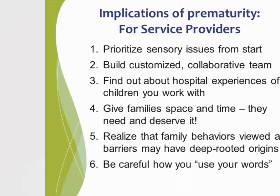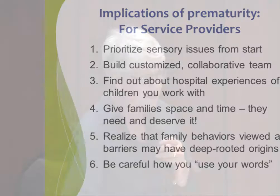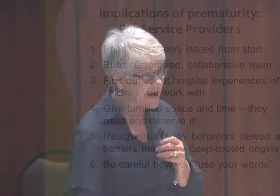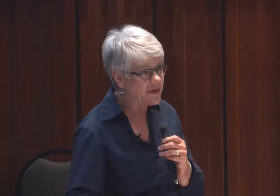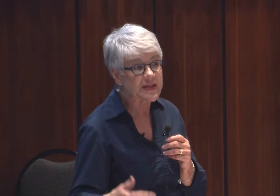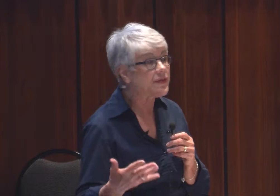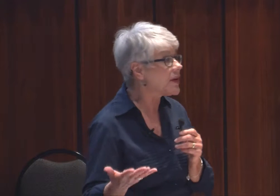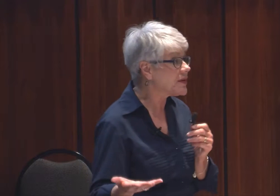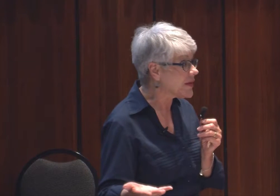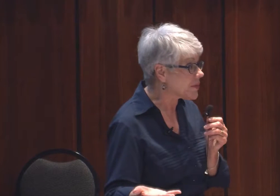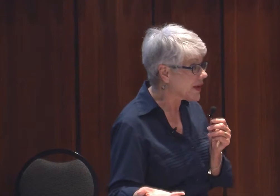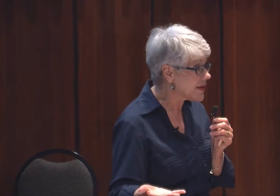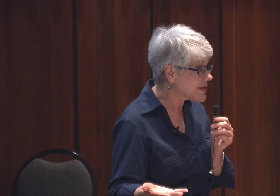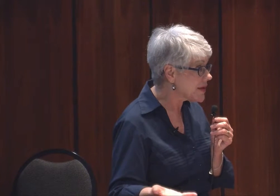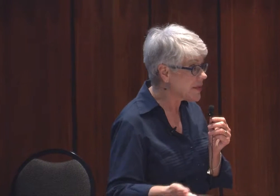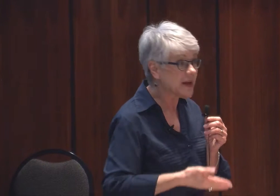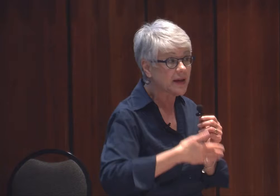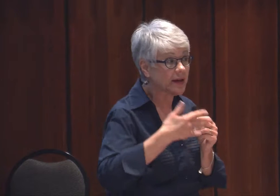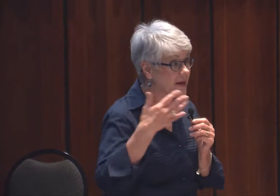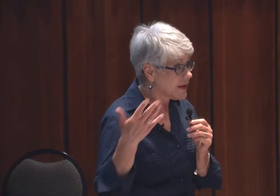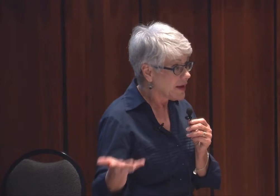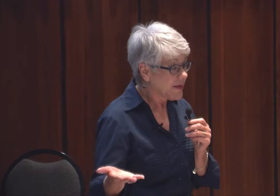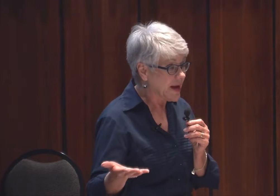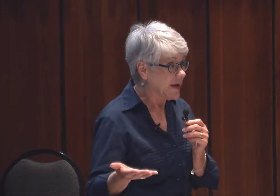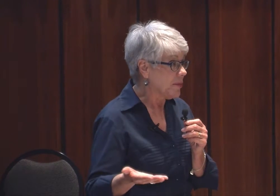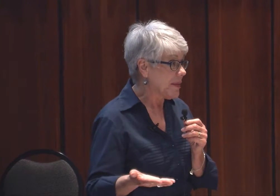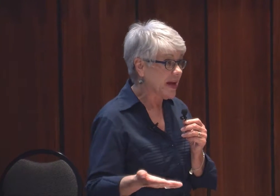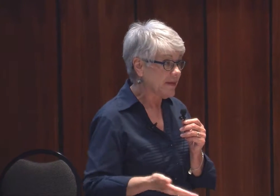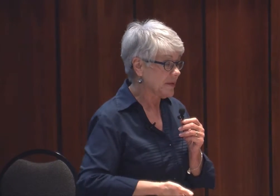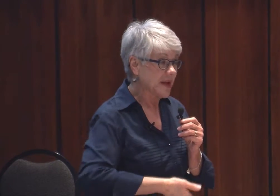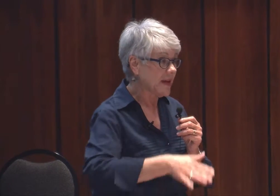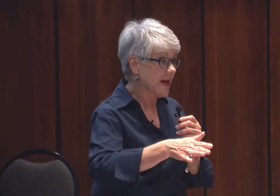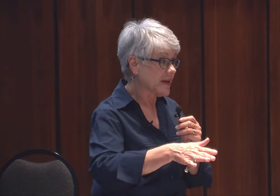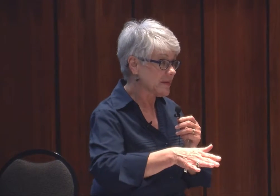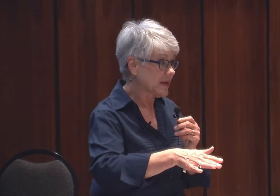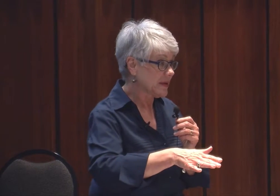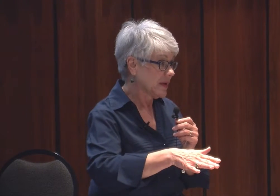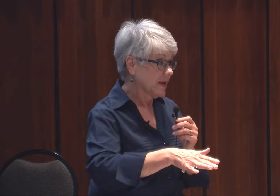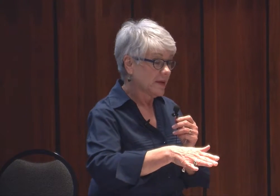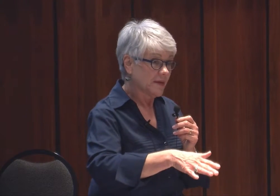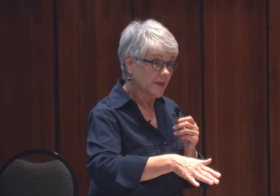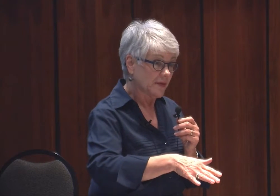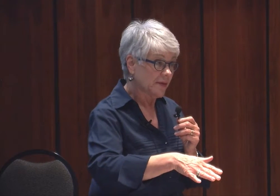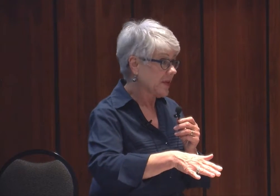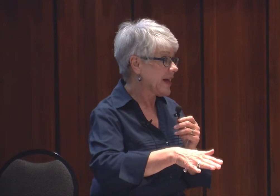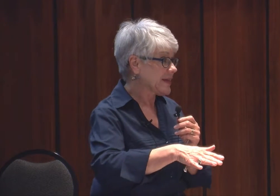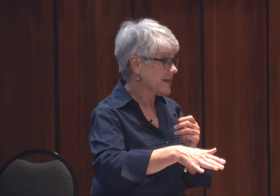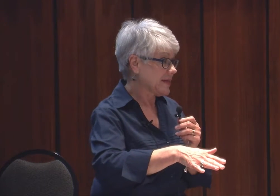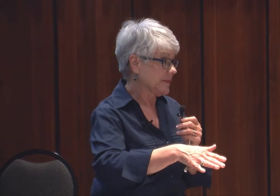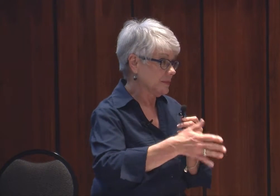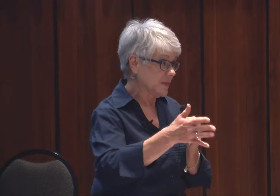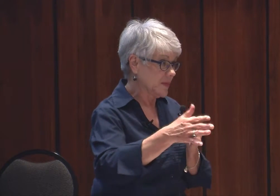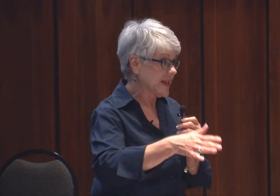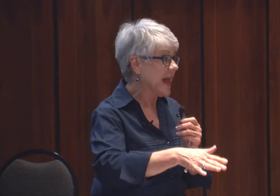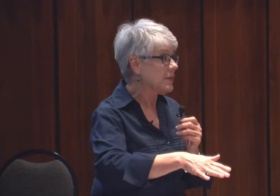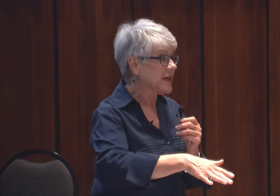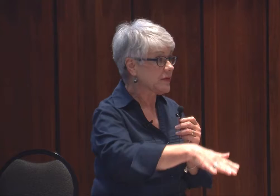survive), the difficulty of the pregnancy, being in, you know, maybe having been in the hospital for the last eight weeks of